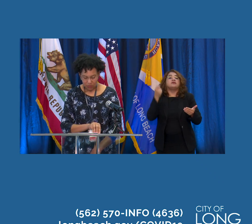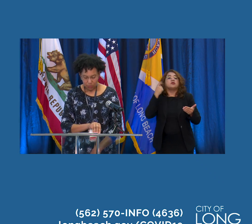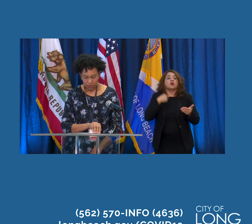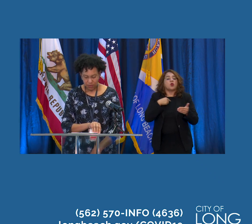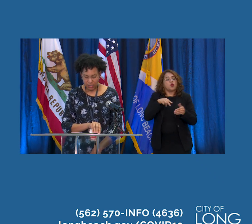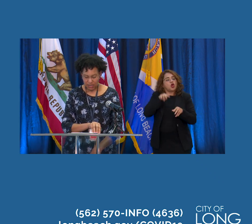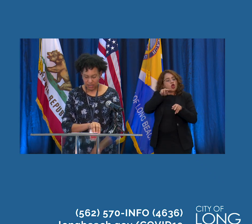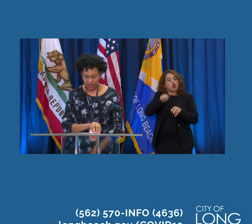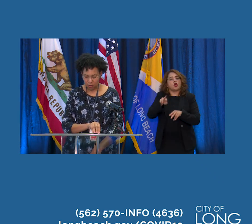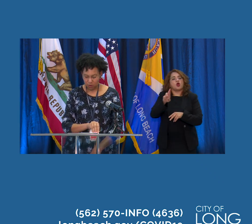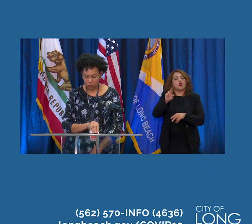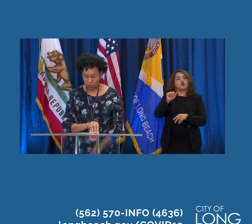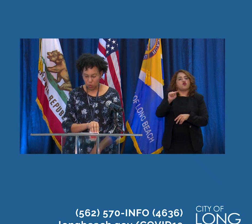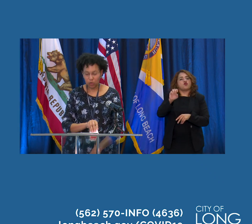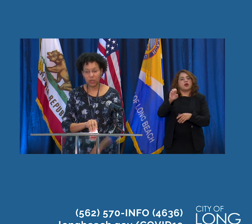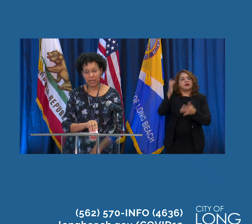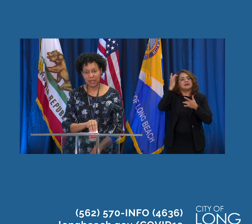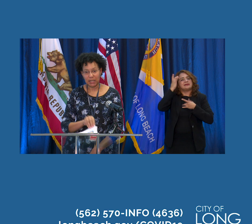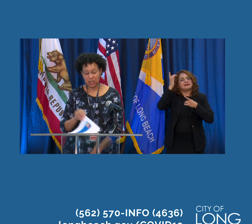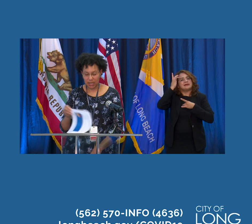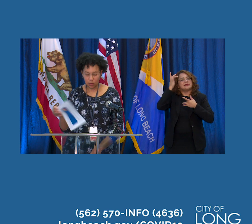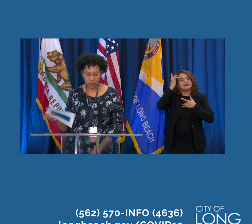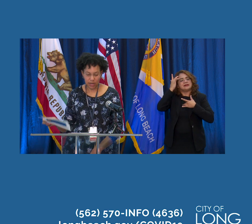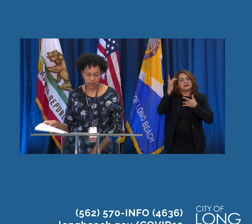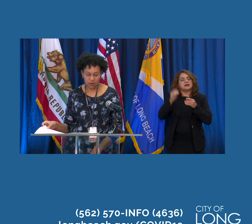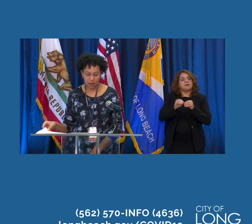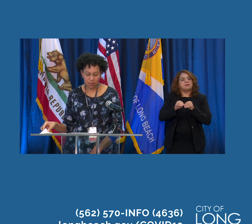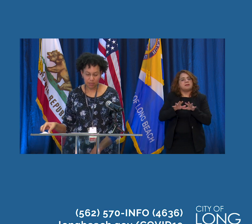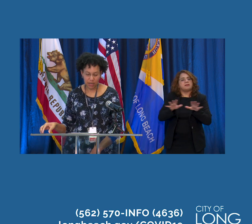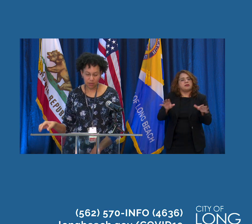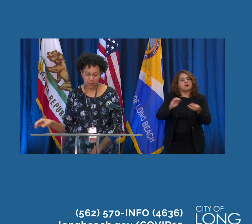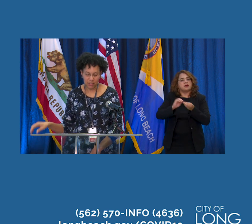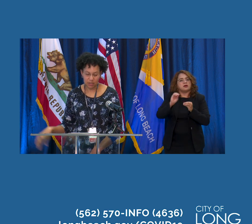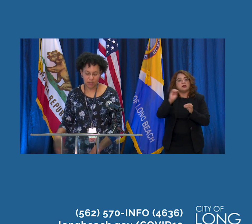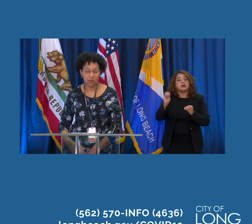Some of the previous indicators were more related to the healthcare and public systems